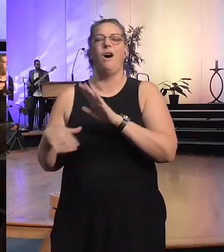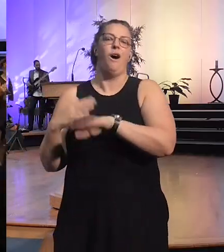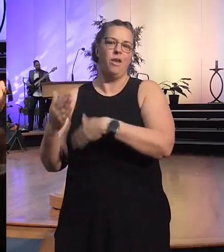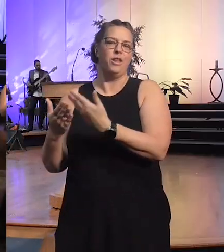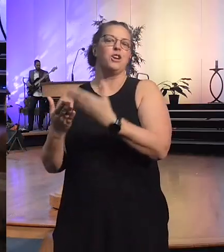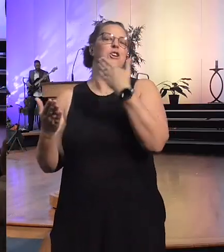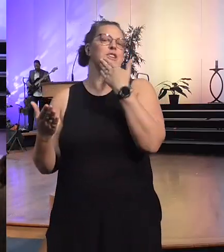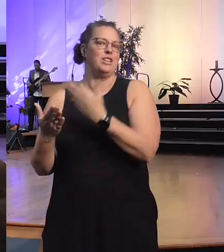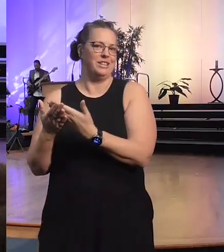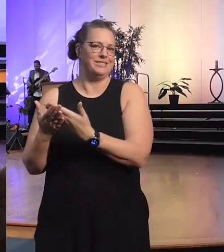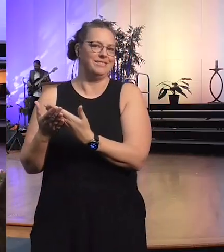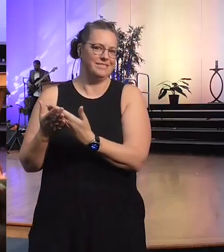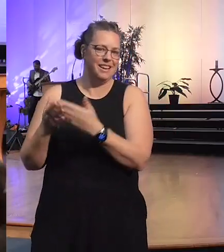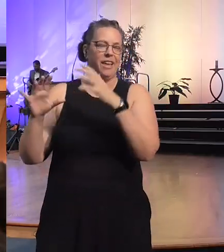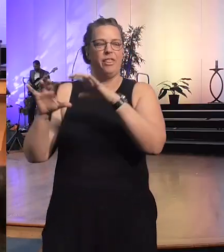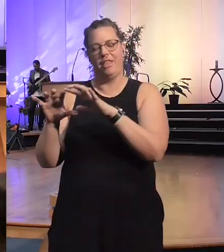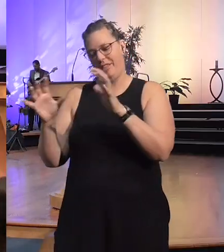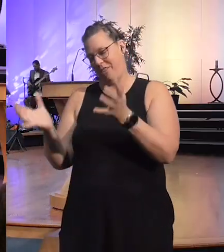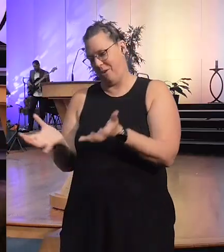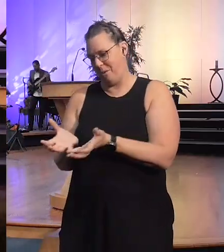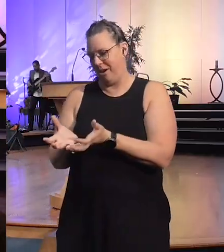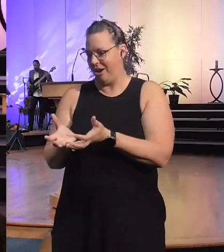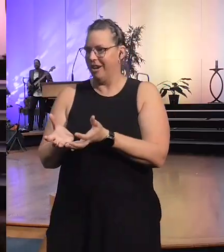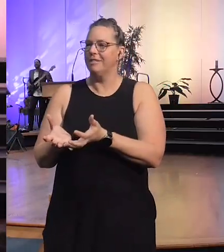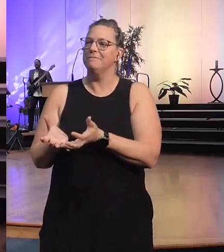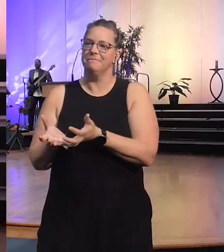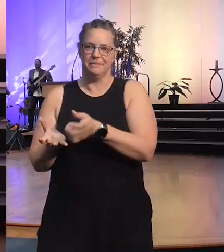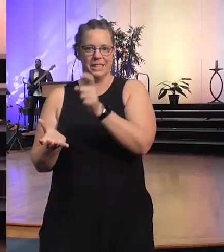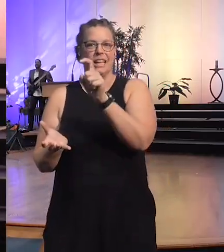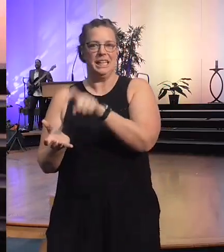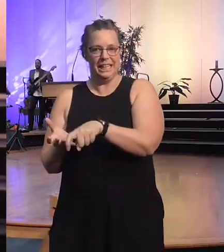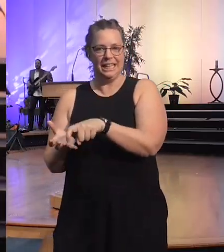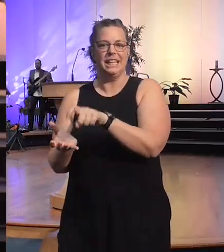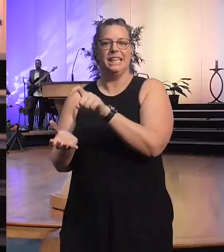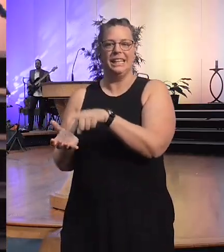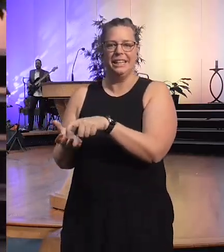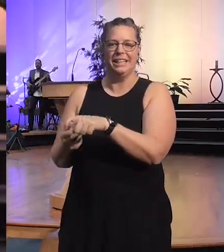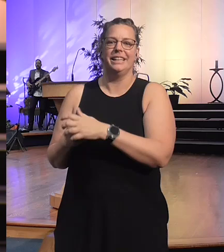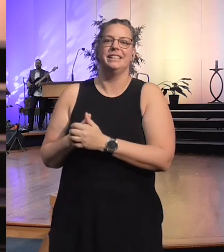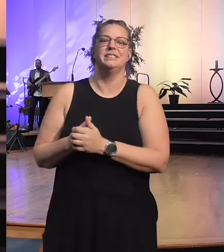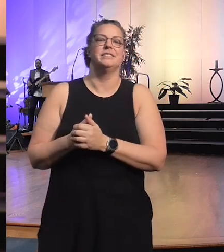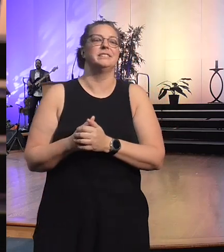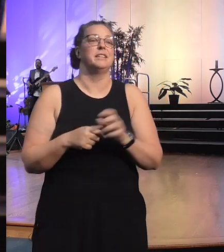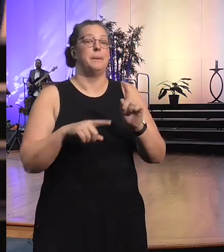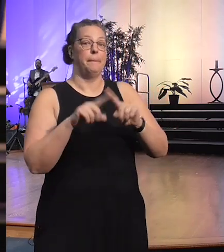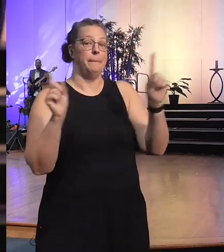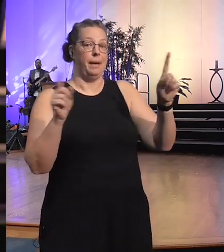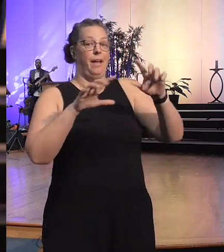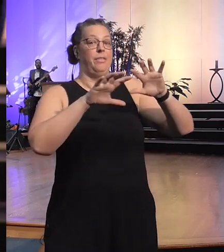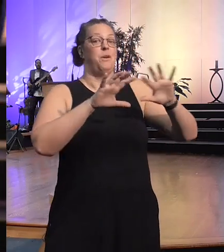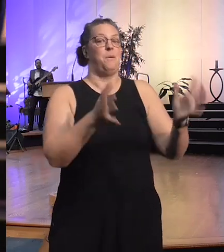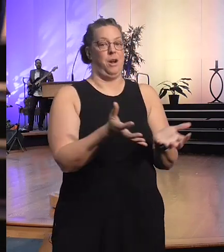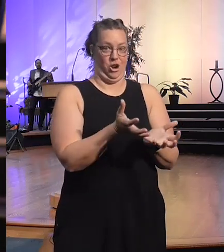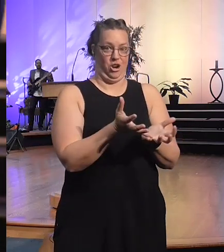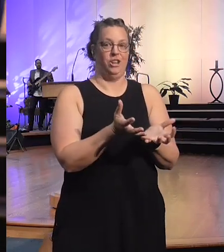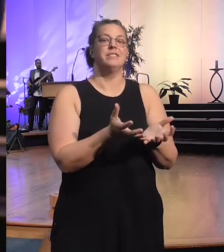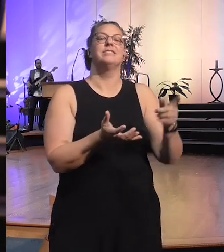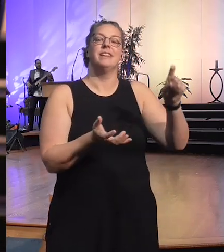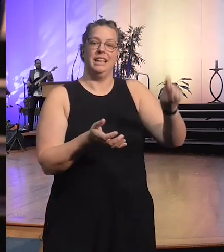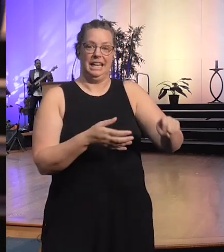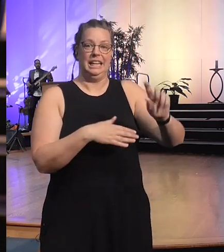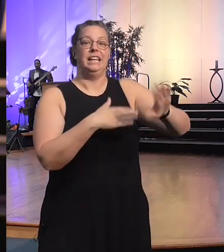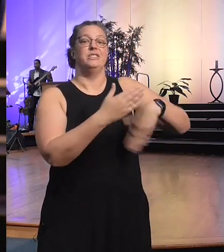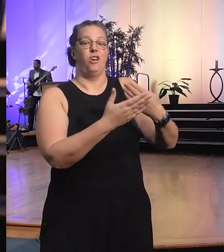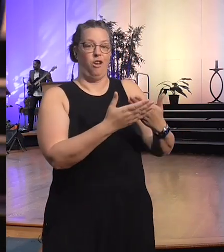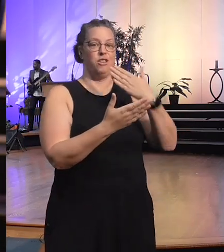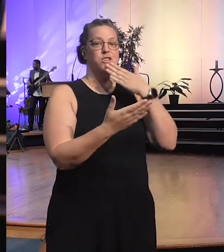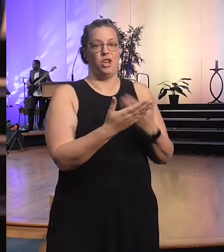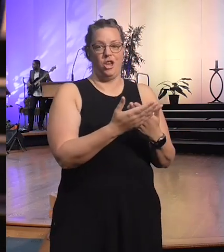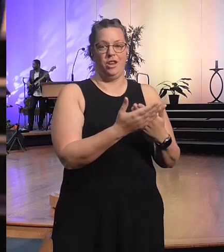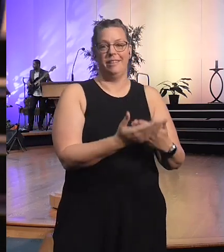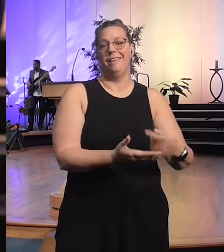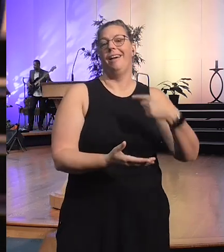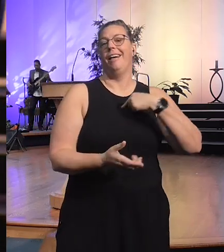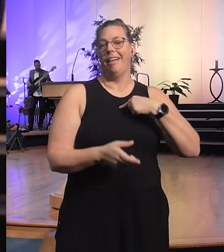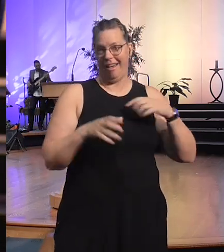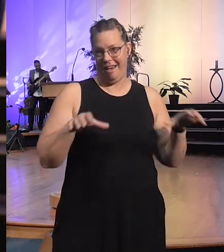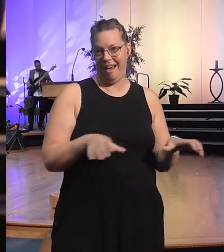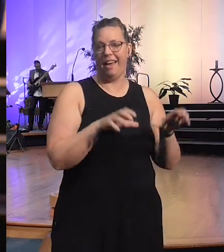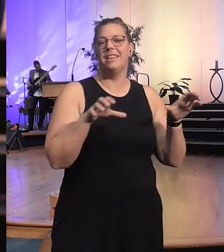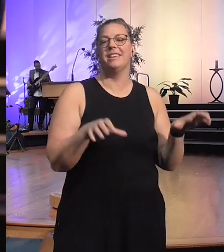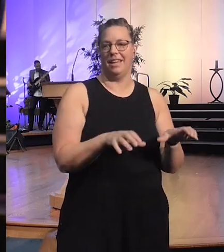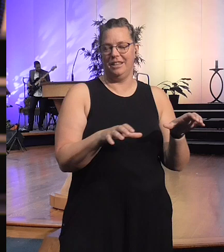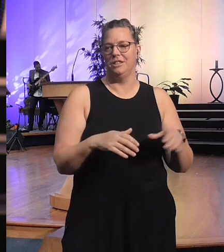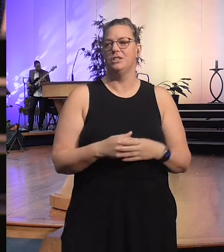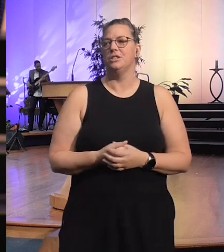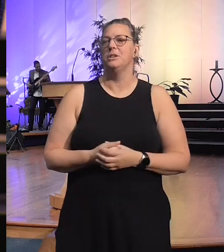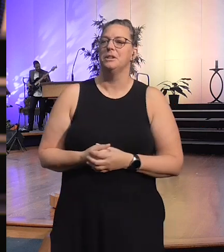all the good without the world need but the world needs all the good that I can